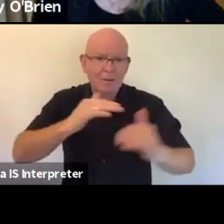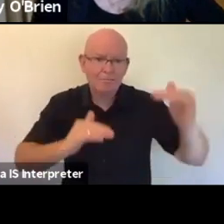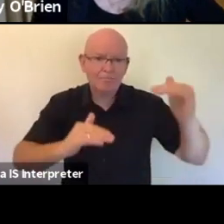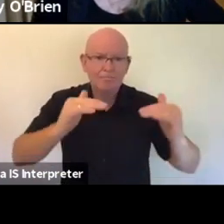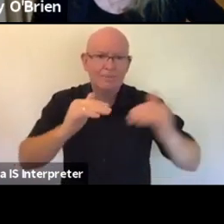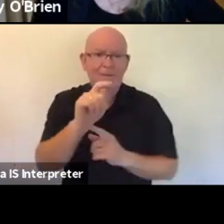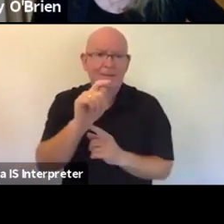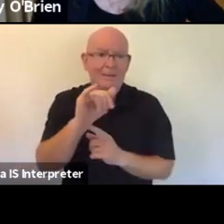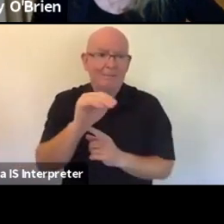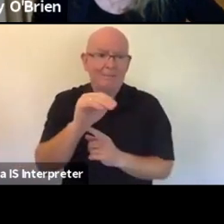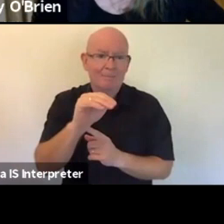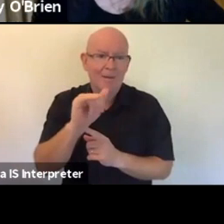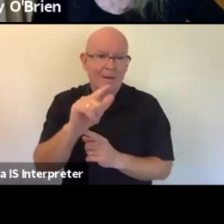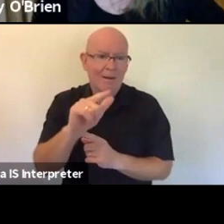and DPO led trainers in Africa.